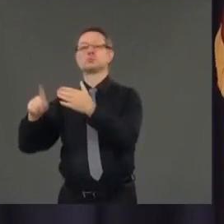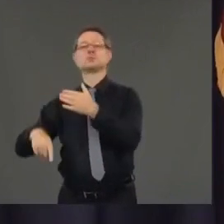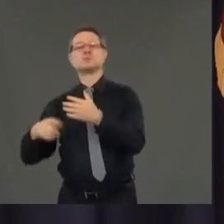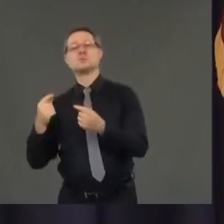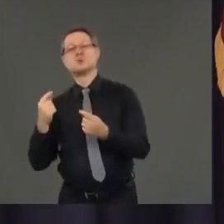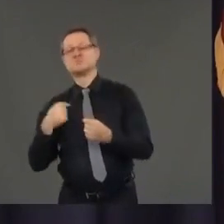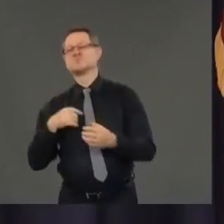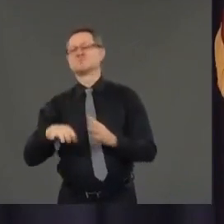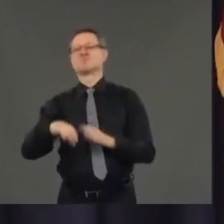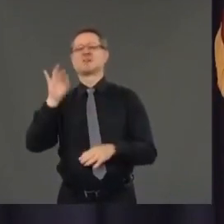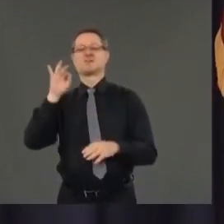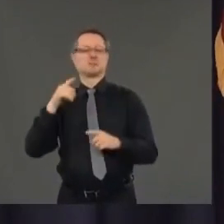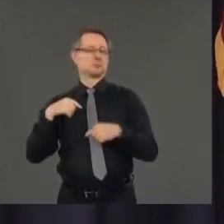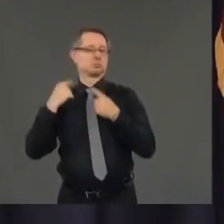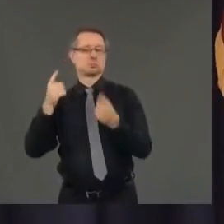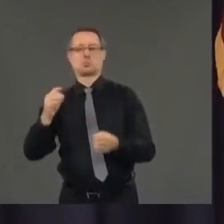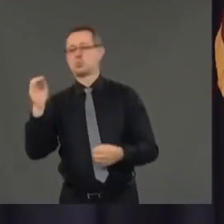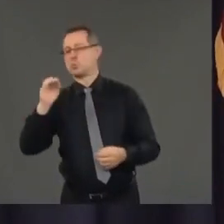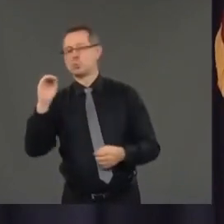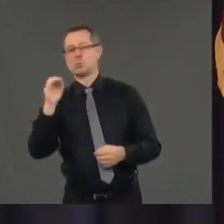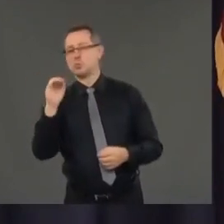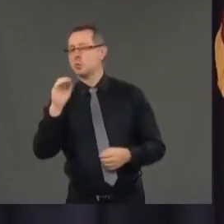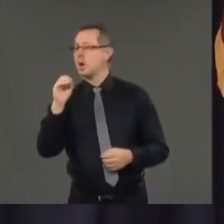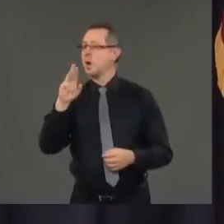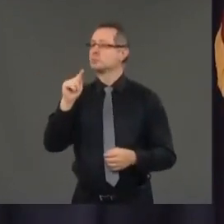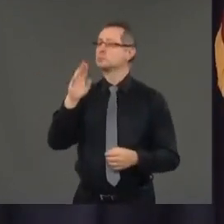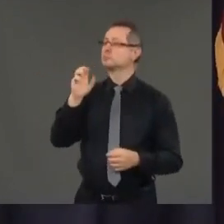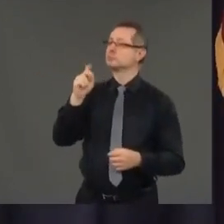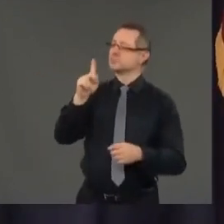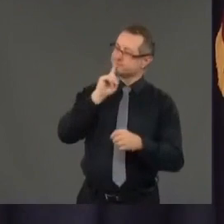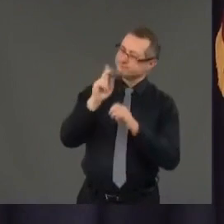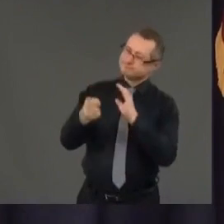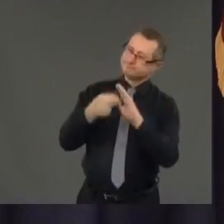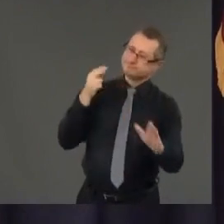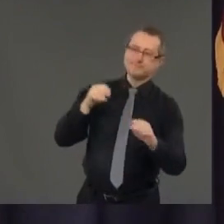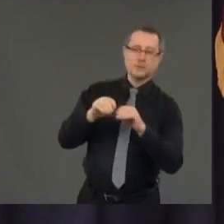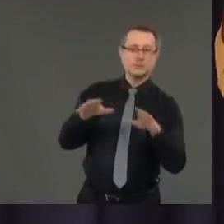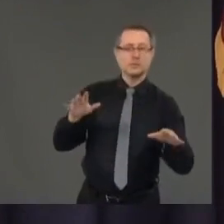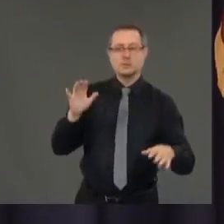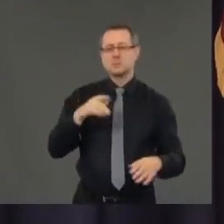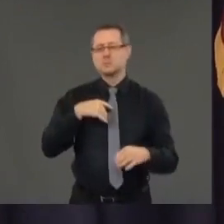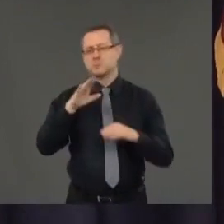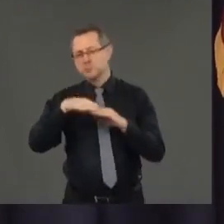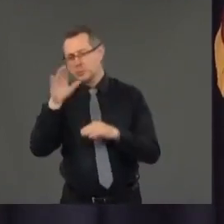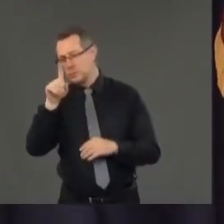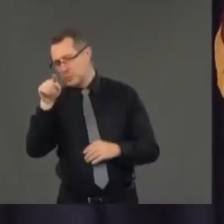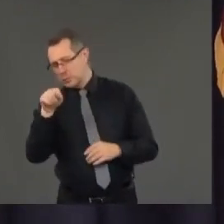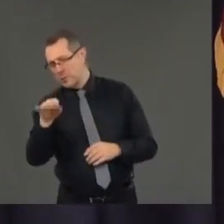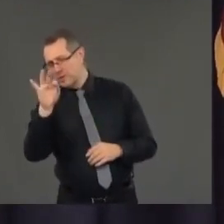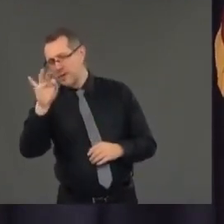UPDATED WITH THOSE RESULTS. WHAT WE FOUND WHICH WAS REALLY GREAT NEWS THERE HAD BEEN NO